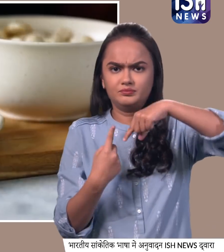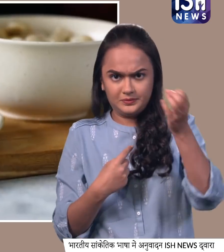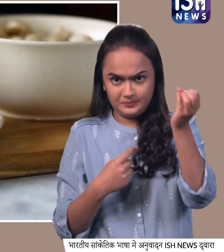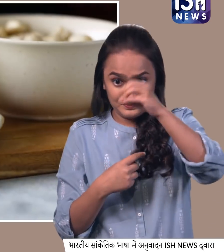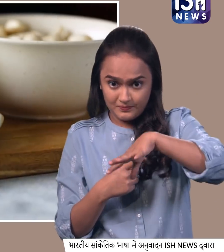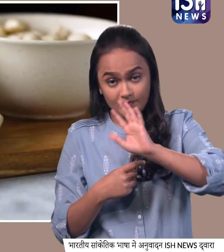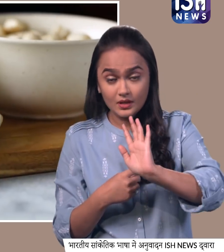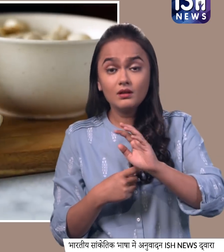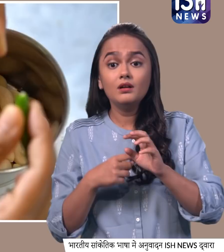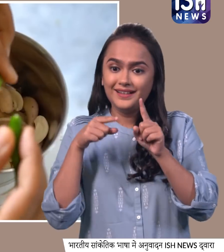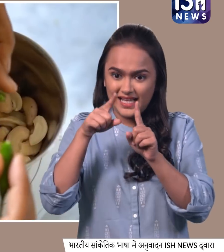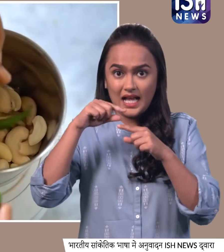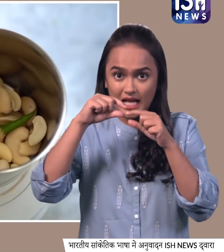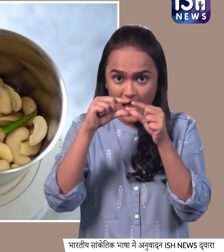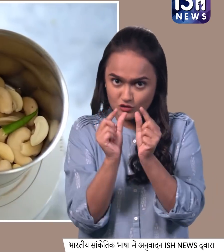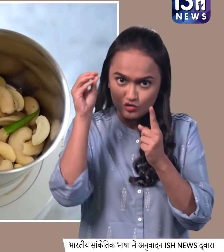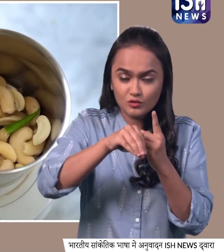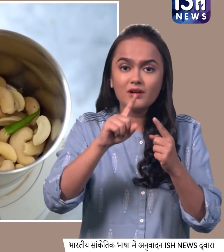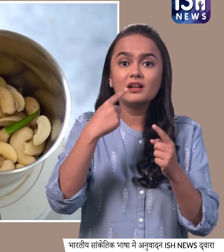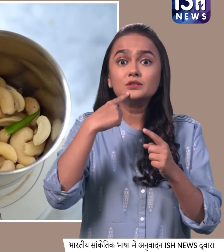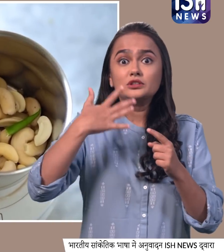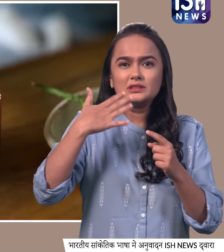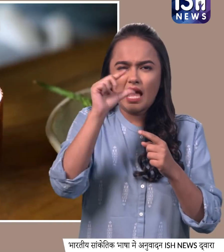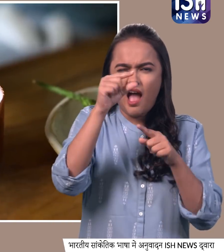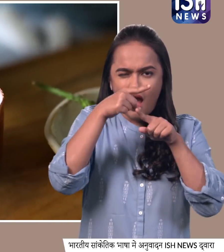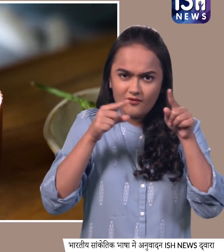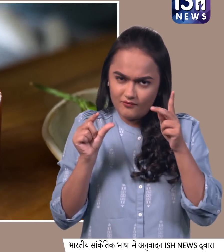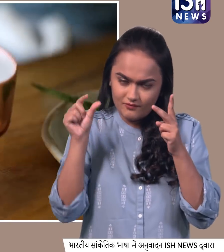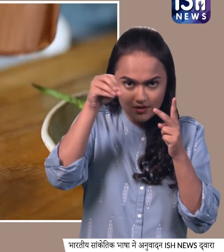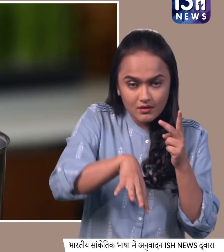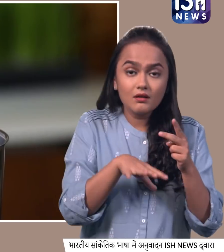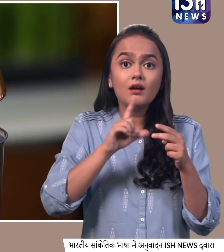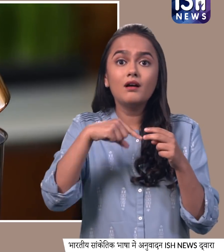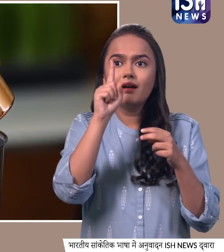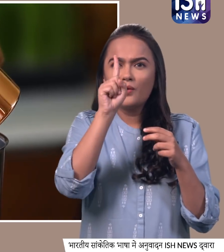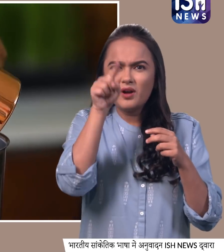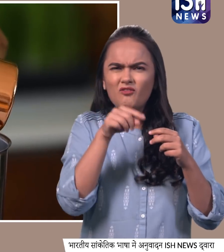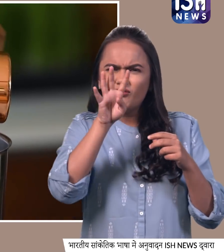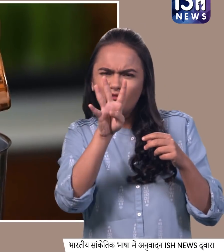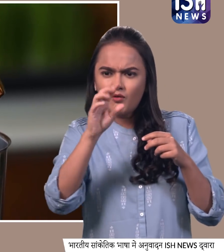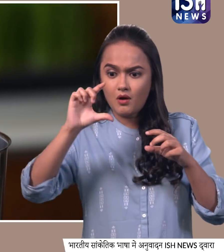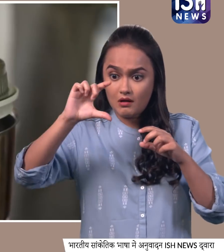add 1/2 small green chilli and 1/4 cup coconut milk